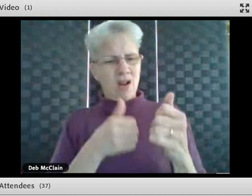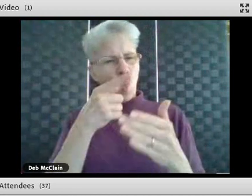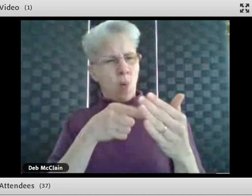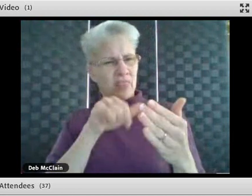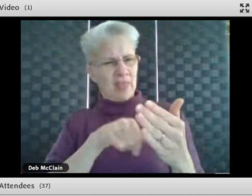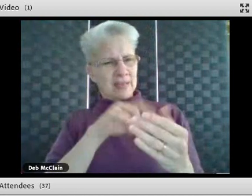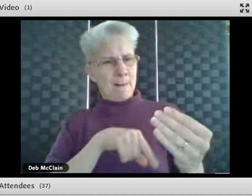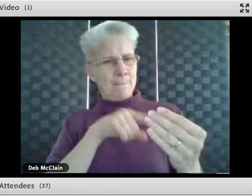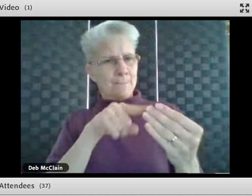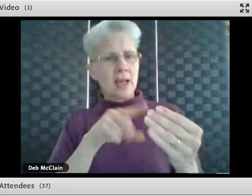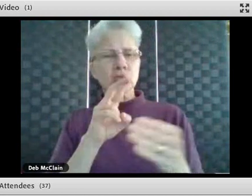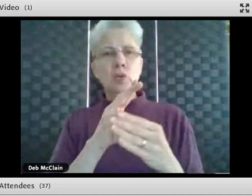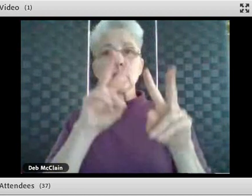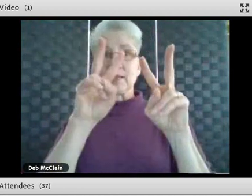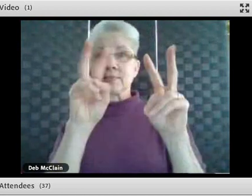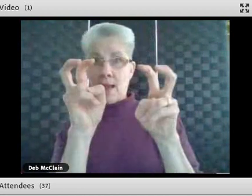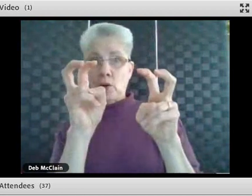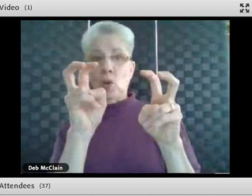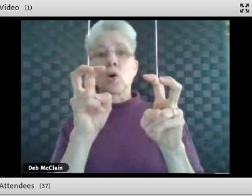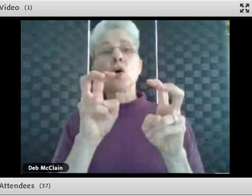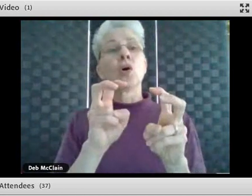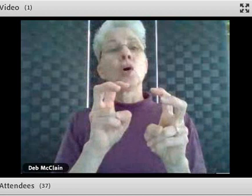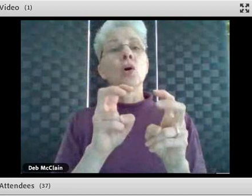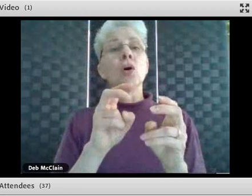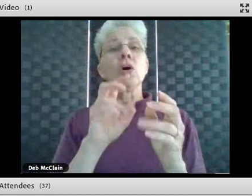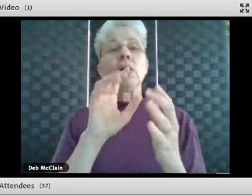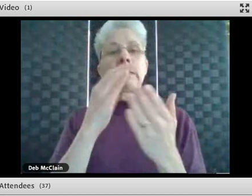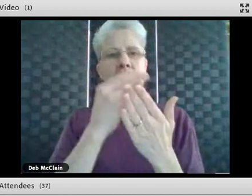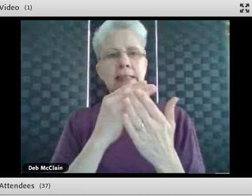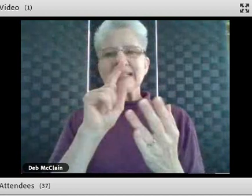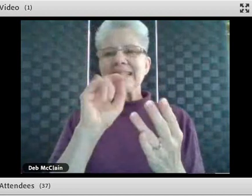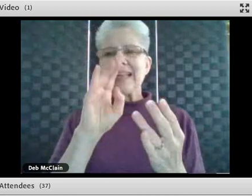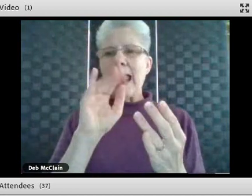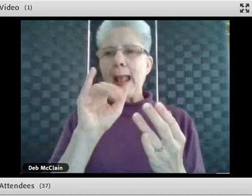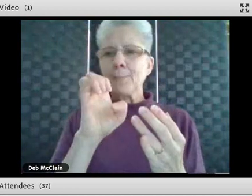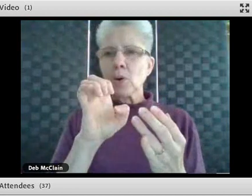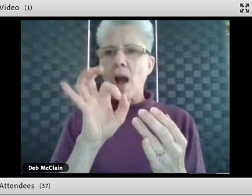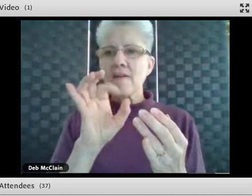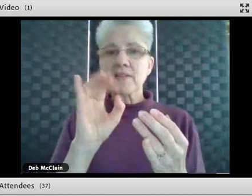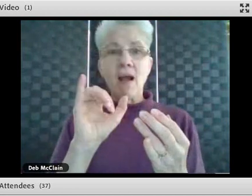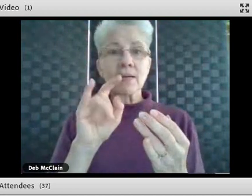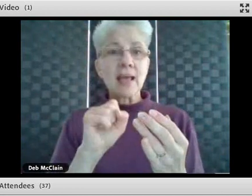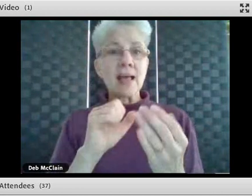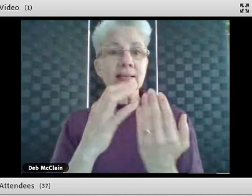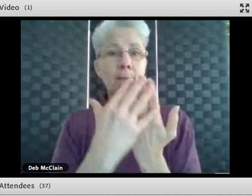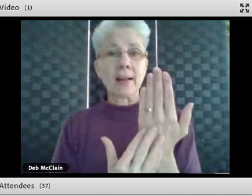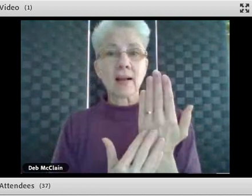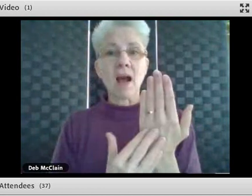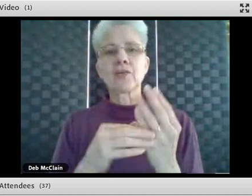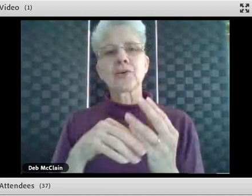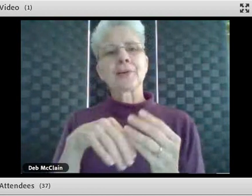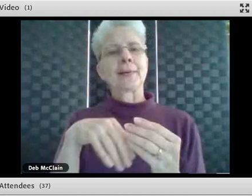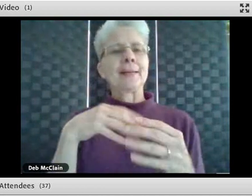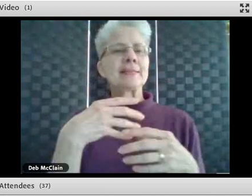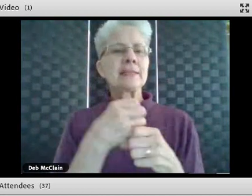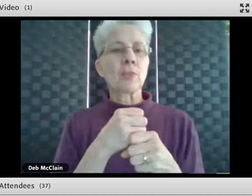So, using the title, table of contents, maybe the back cover, summary, dust jacket, or outside sources, right?